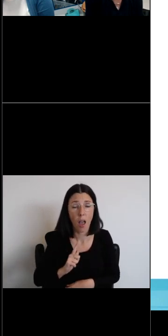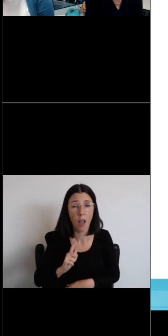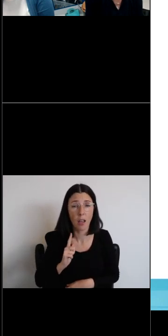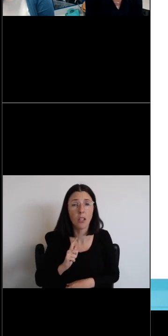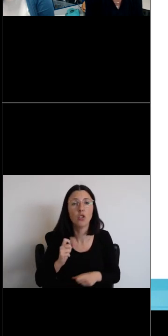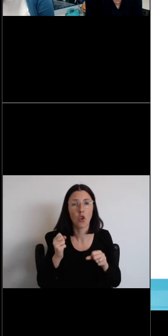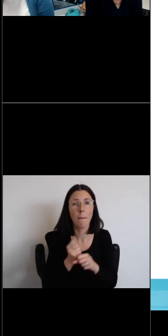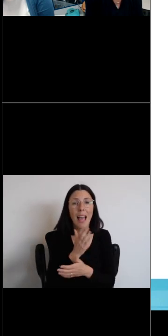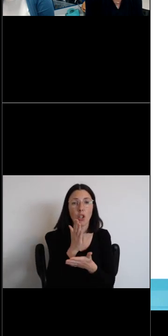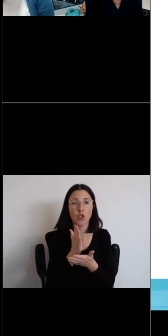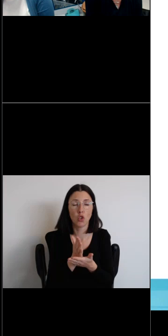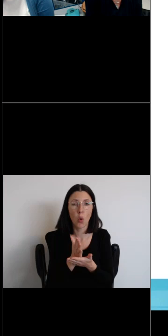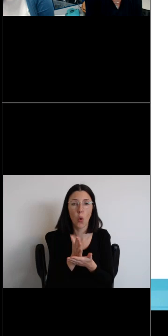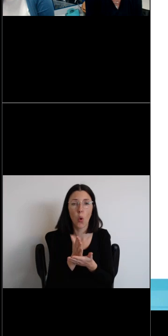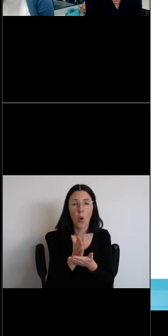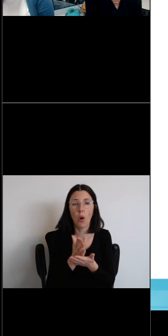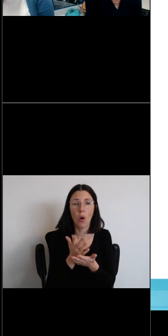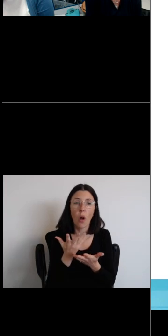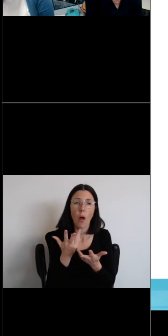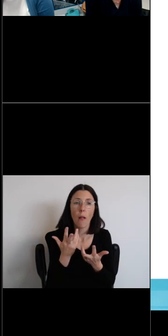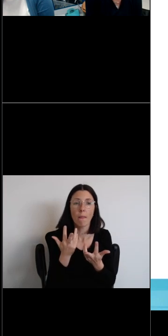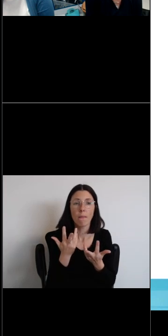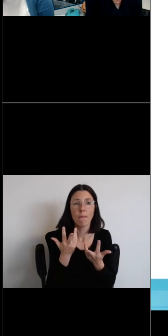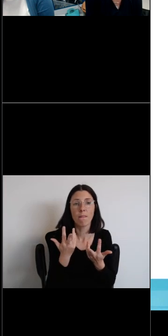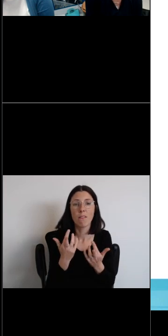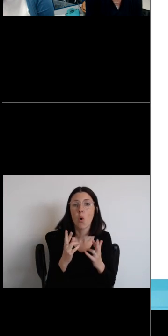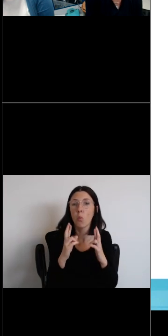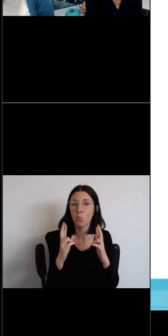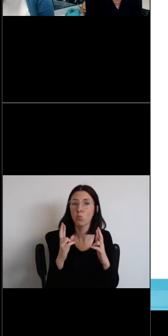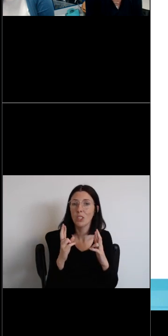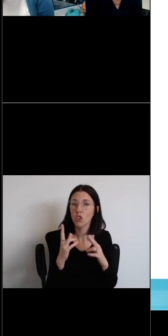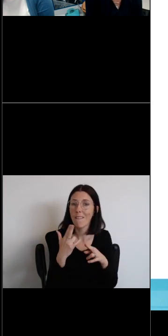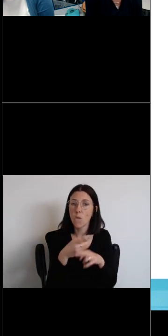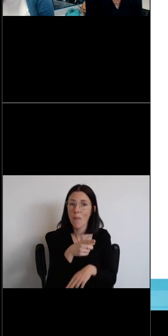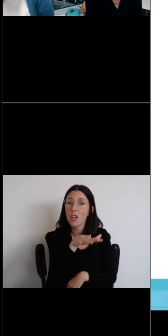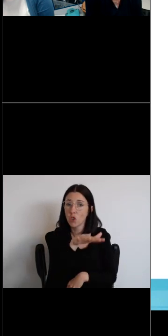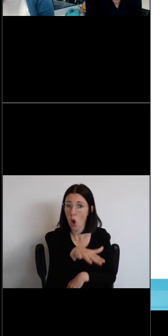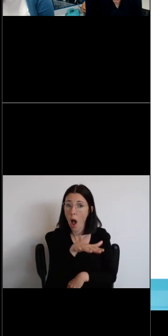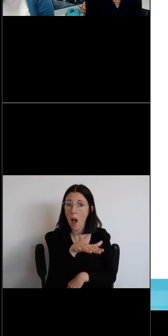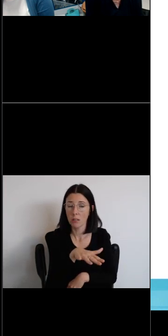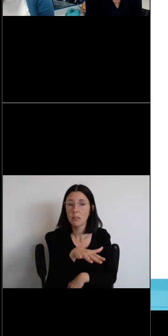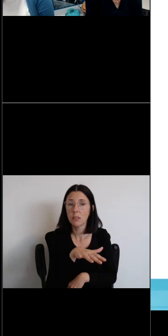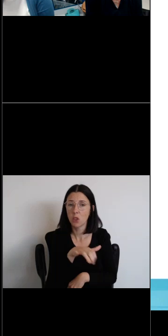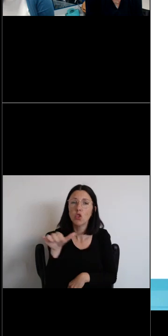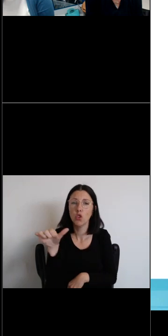the child in those proceedings can actually be heard and taken into account in that decision